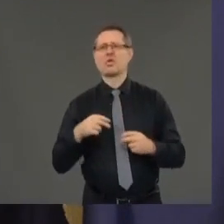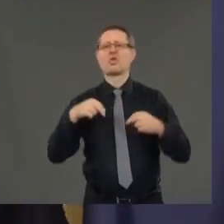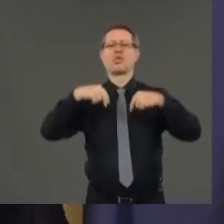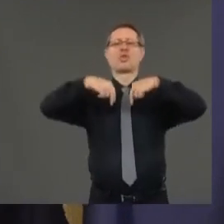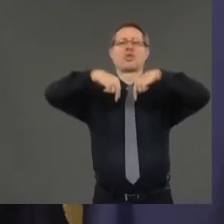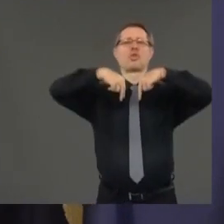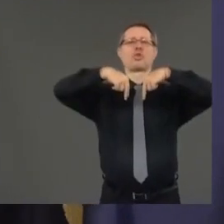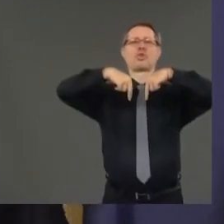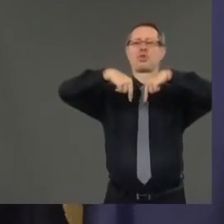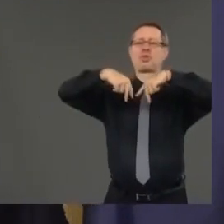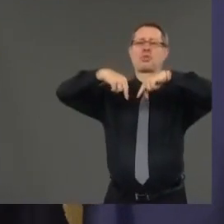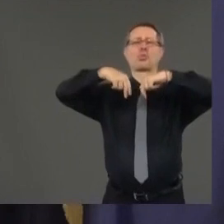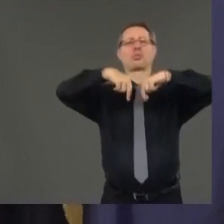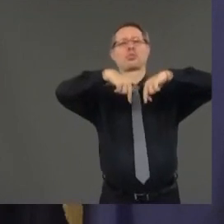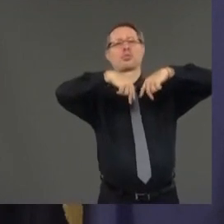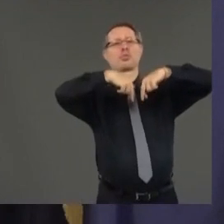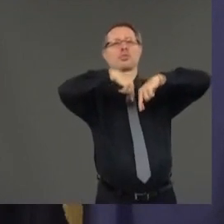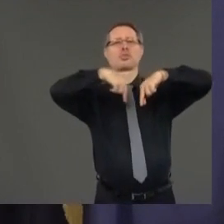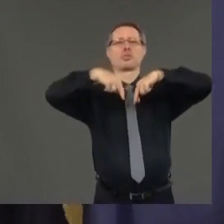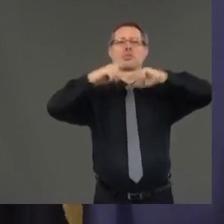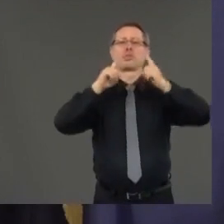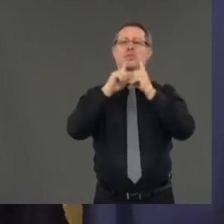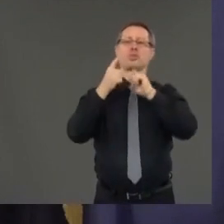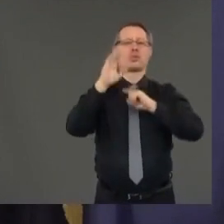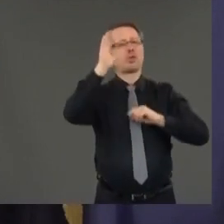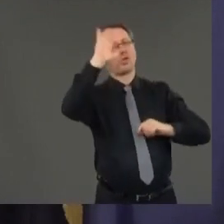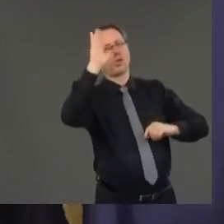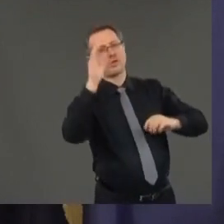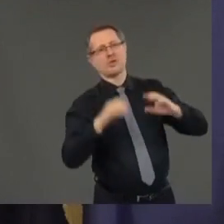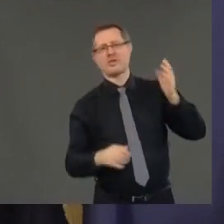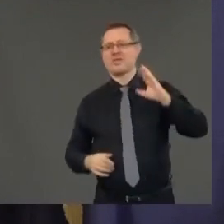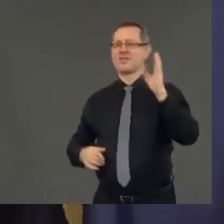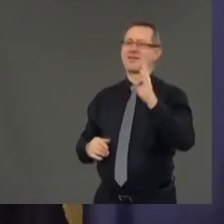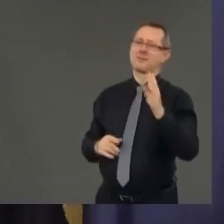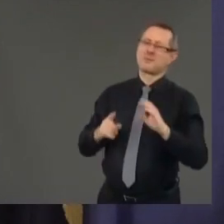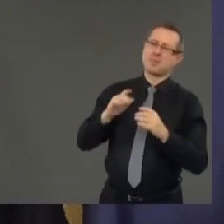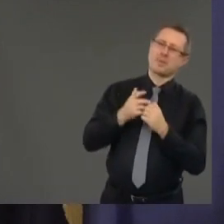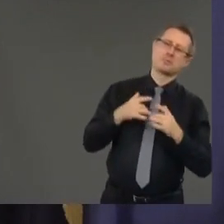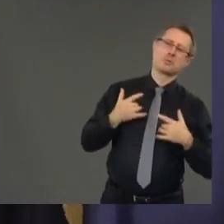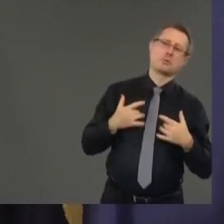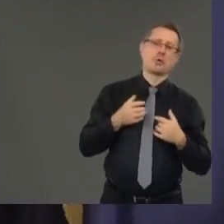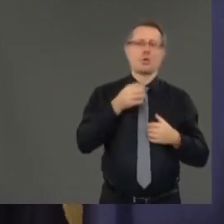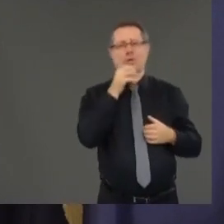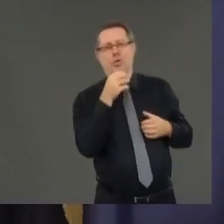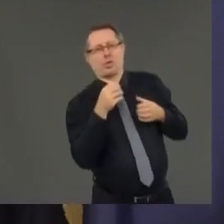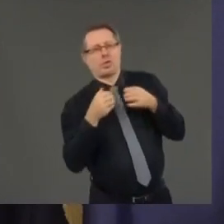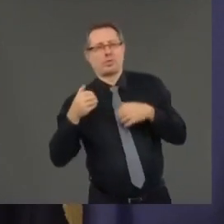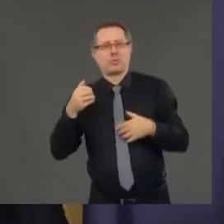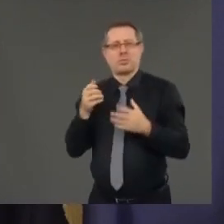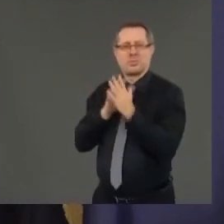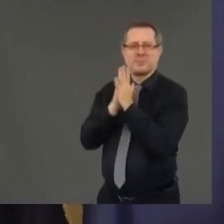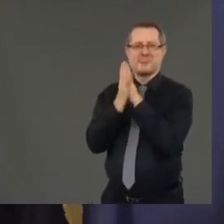DISTANT. WHAT THEY HAVE DONE WITH OUT